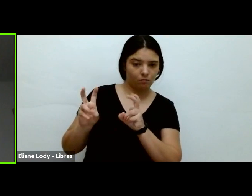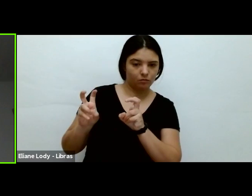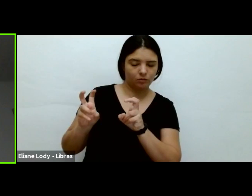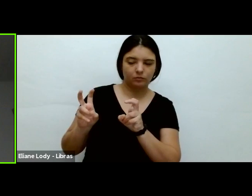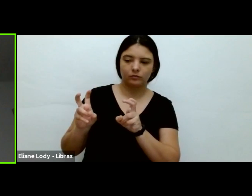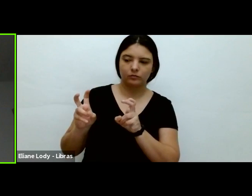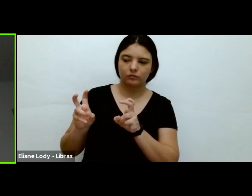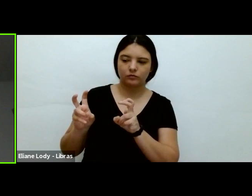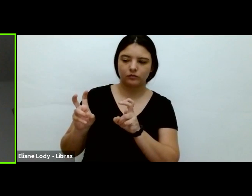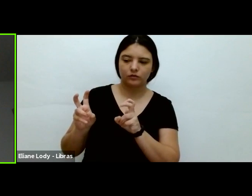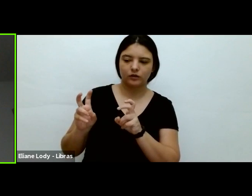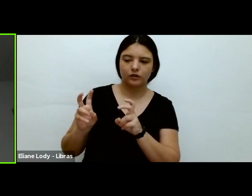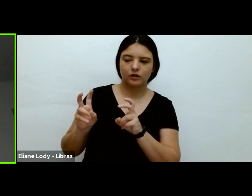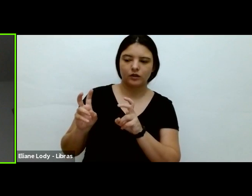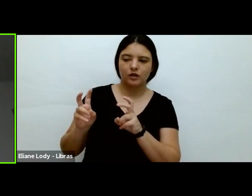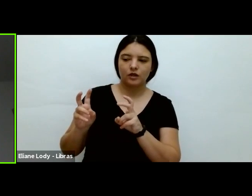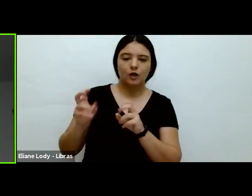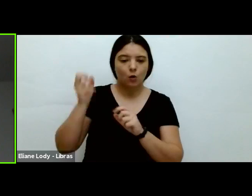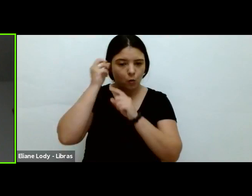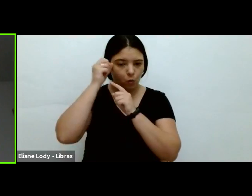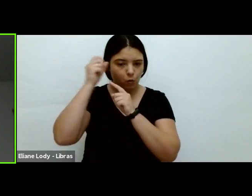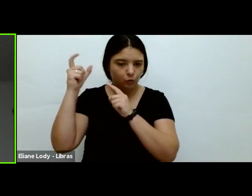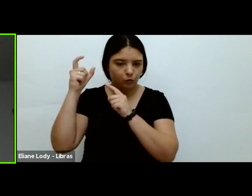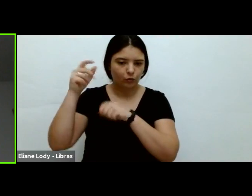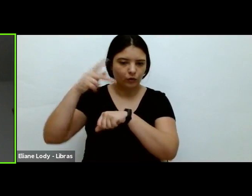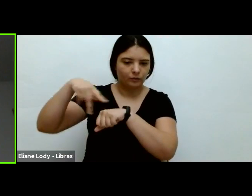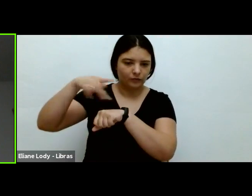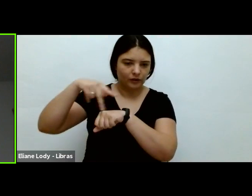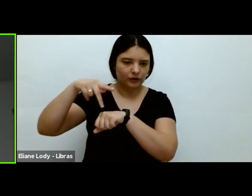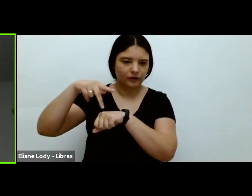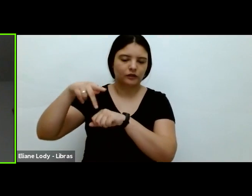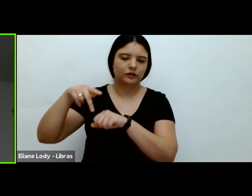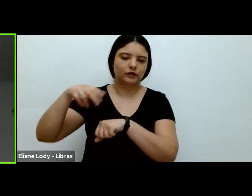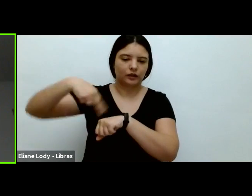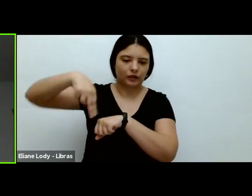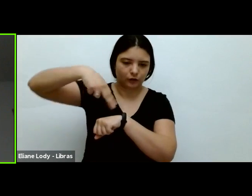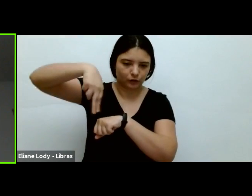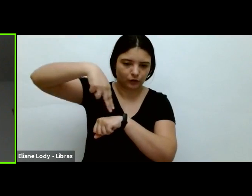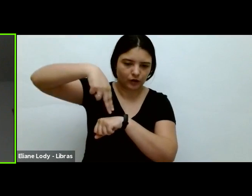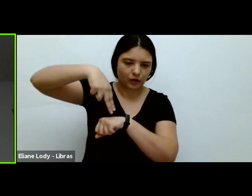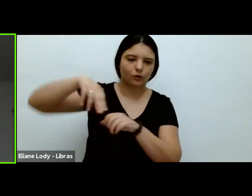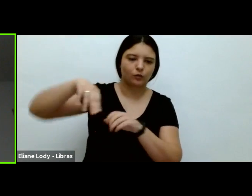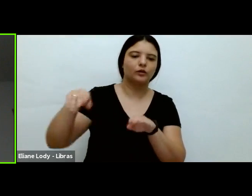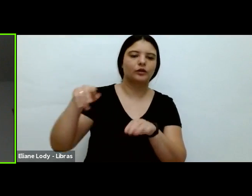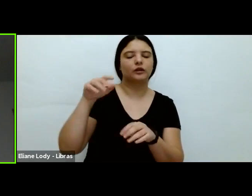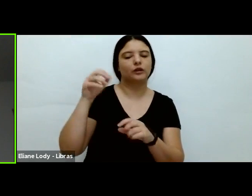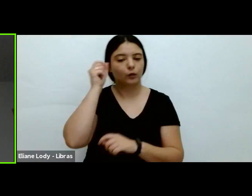always says that. National culture National culture is National culture is support of our National culture is support of